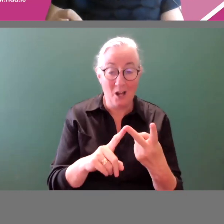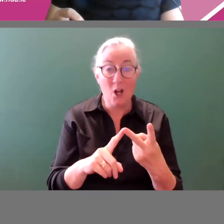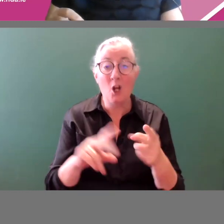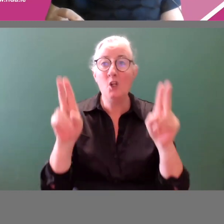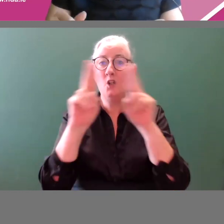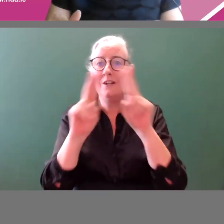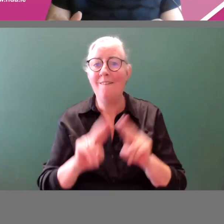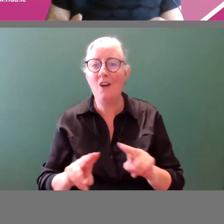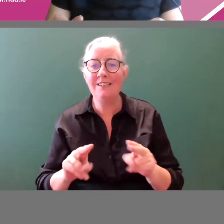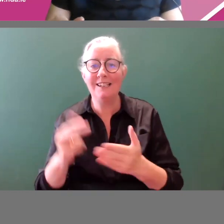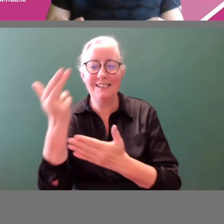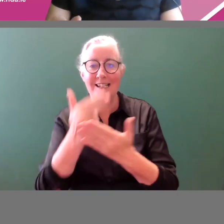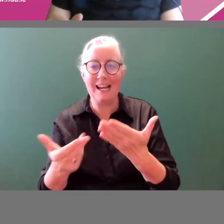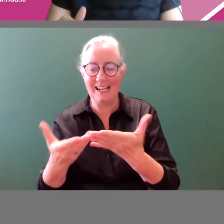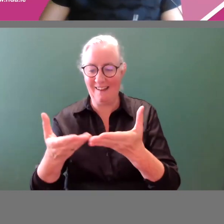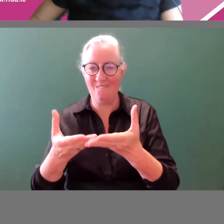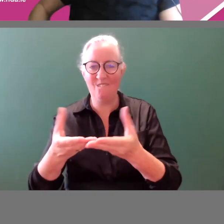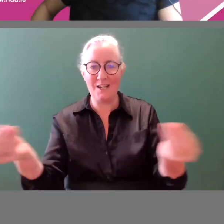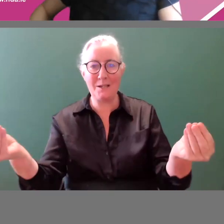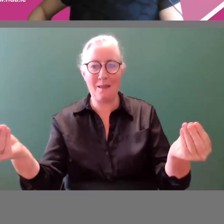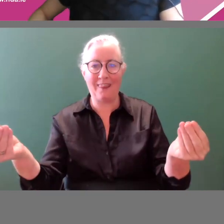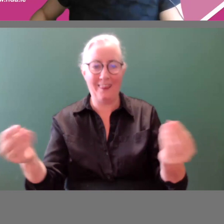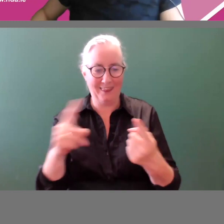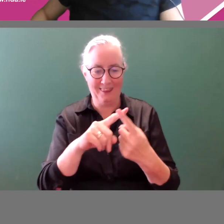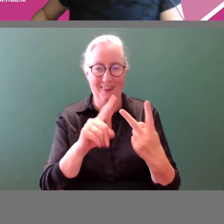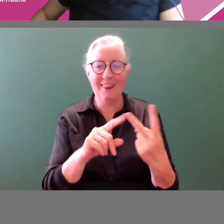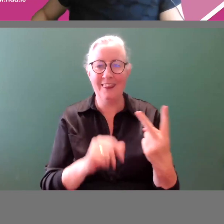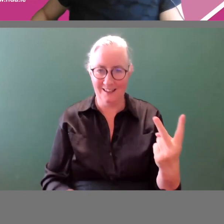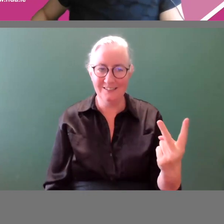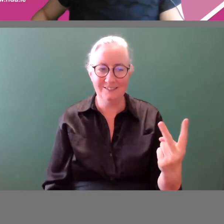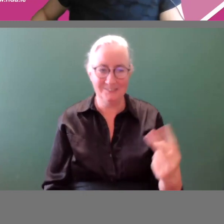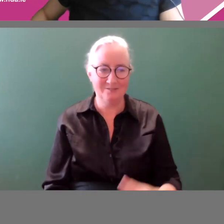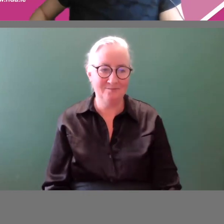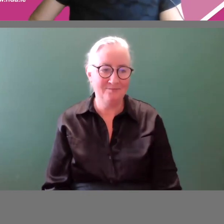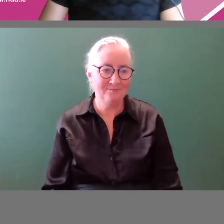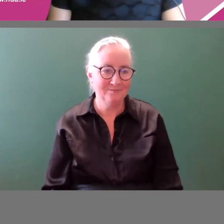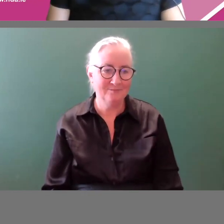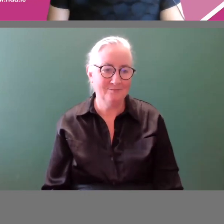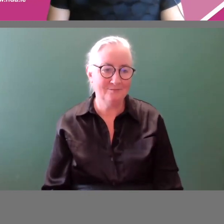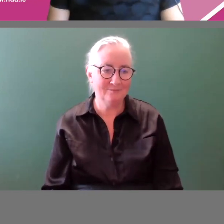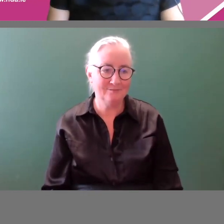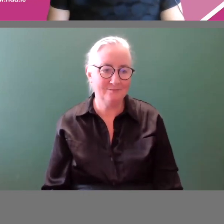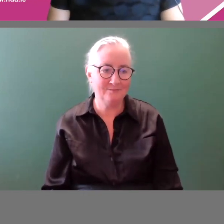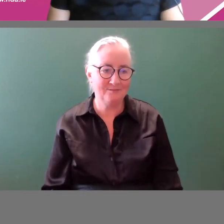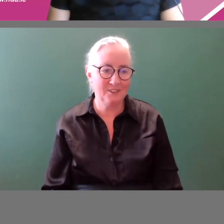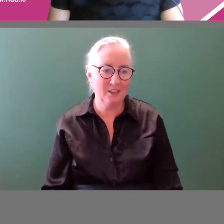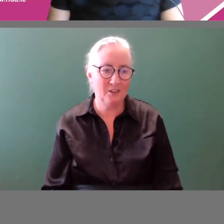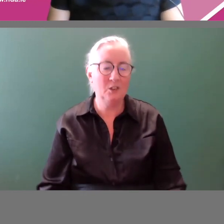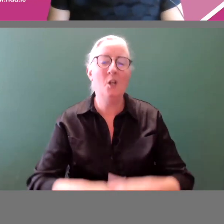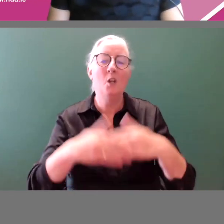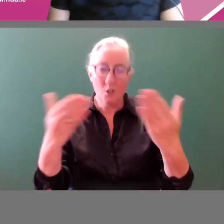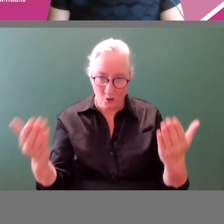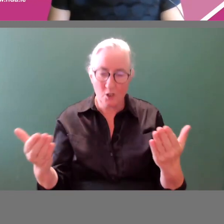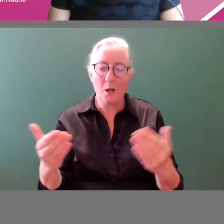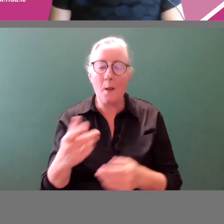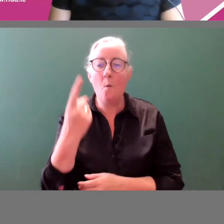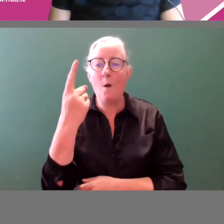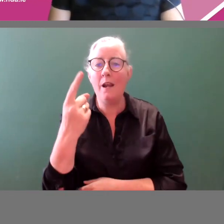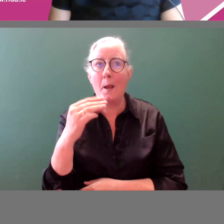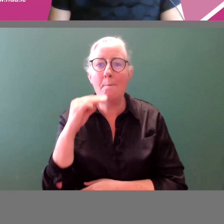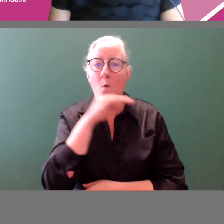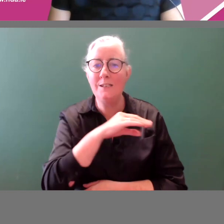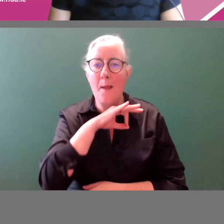Design is invisible. So then to talk about one of the key benefits of Universal Design. And